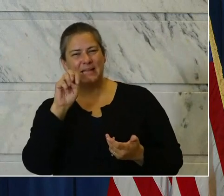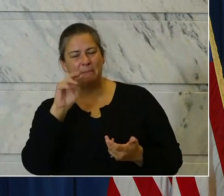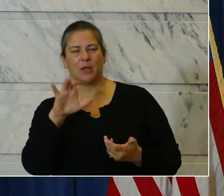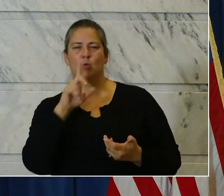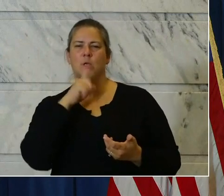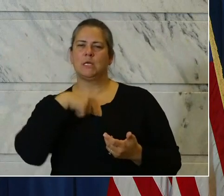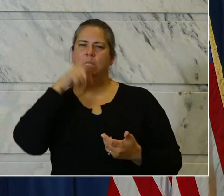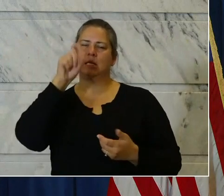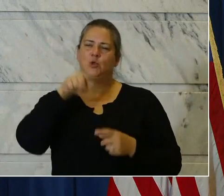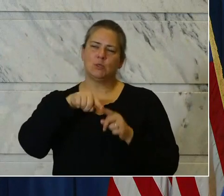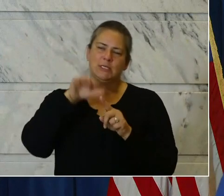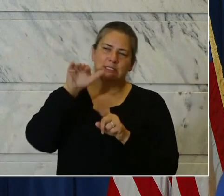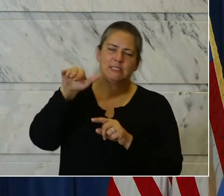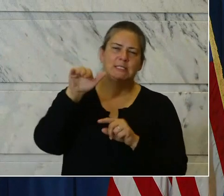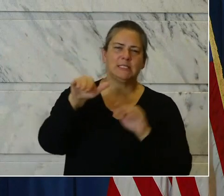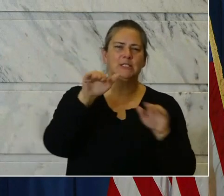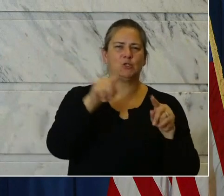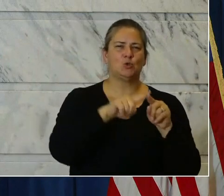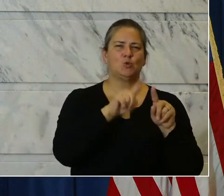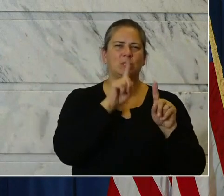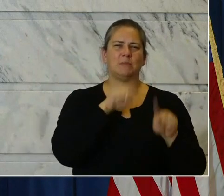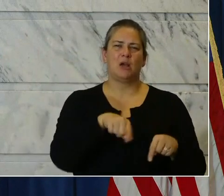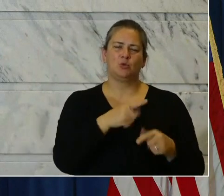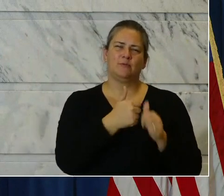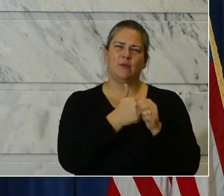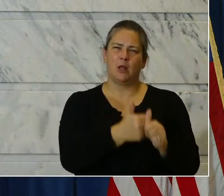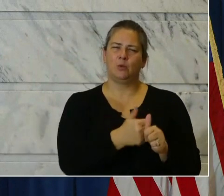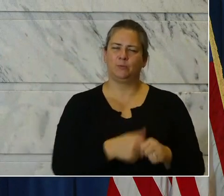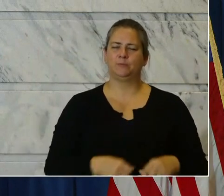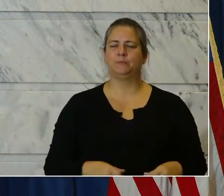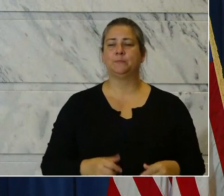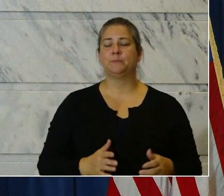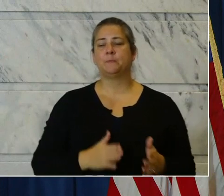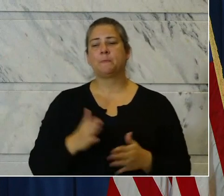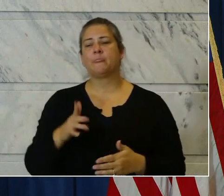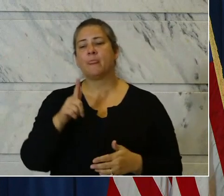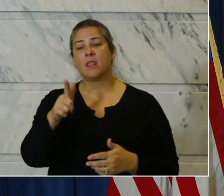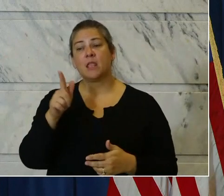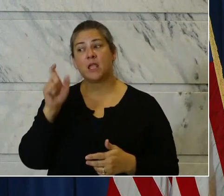BUT YOU KNOW IT'S A PANDEMIC WE